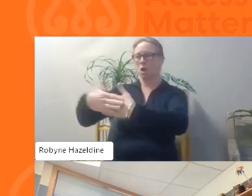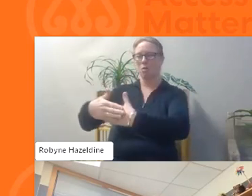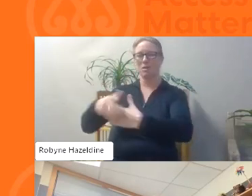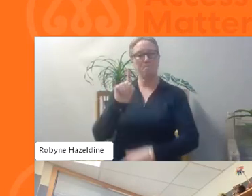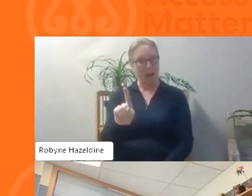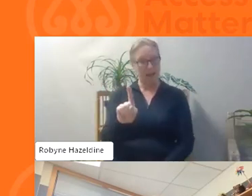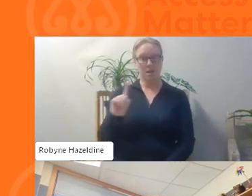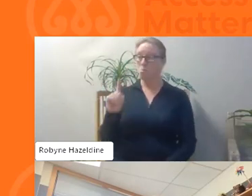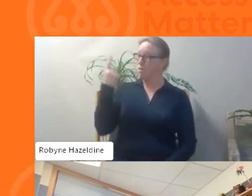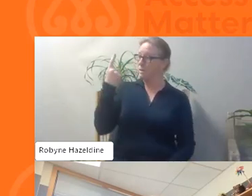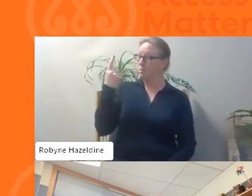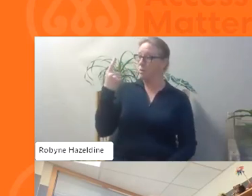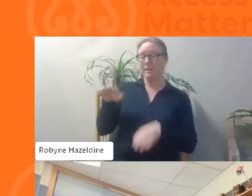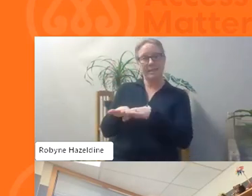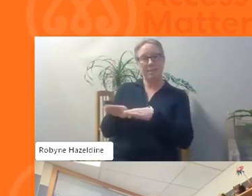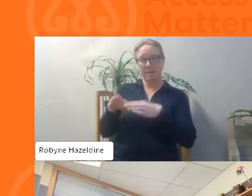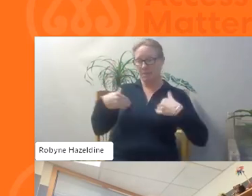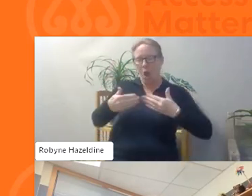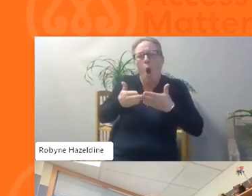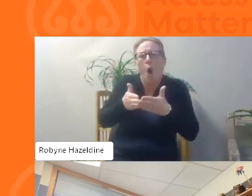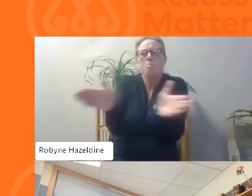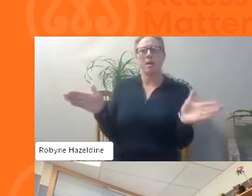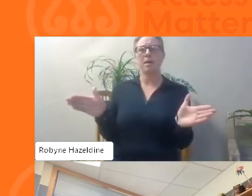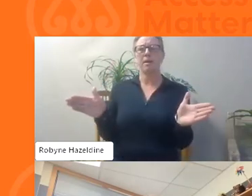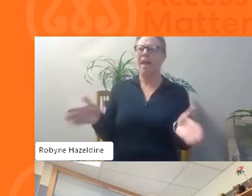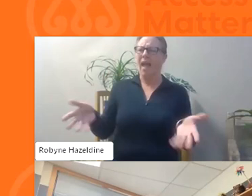and so on can open the doors and we can actually say hey, we can